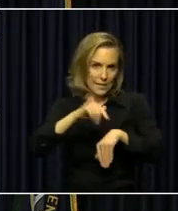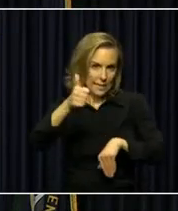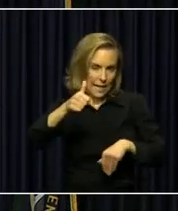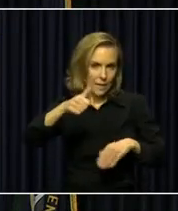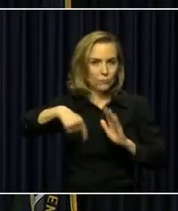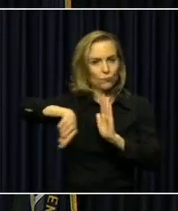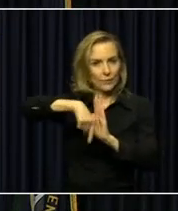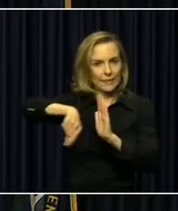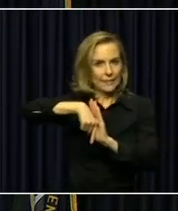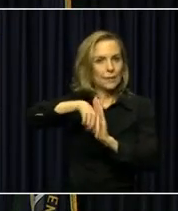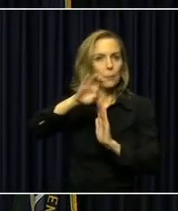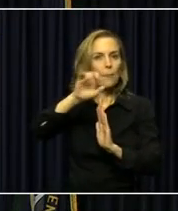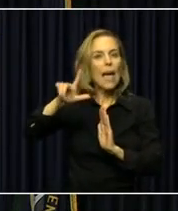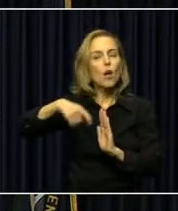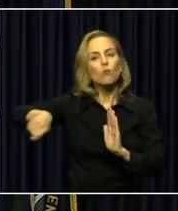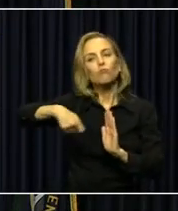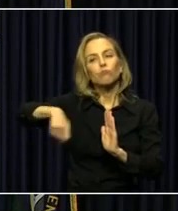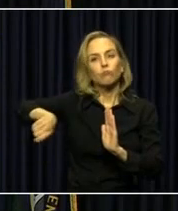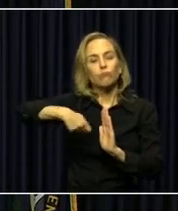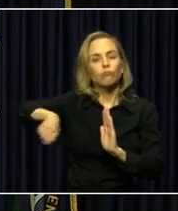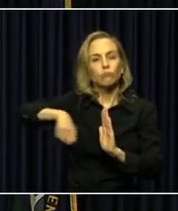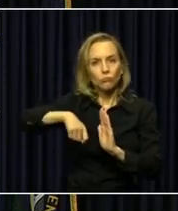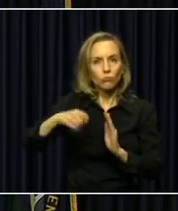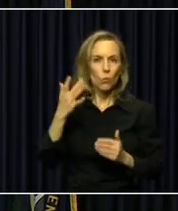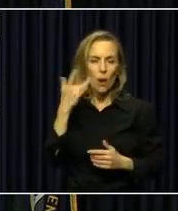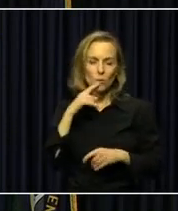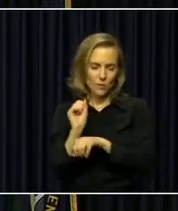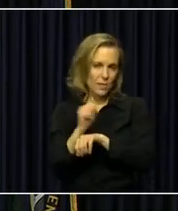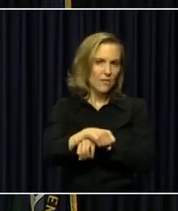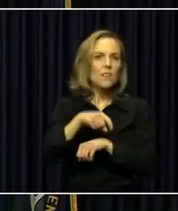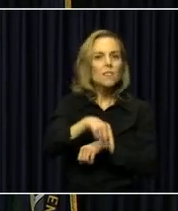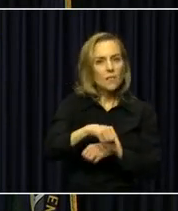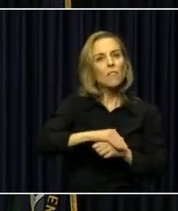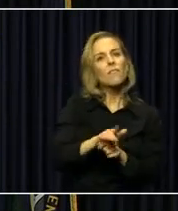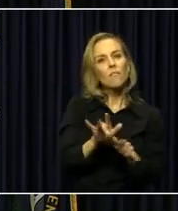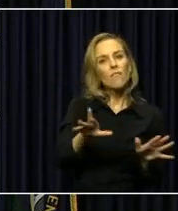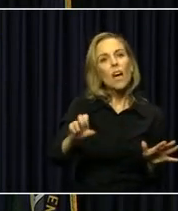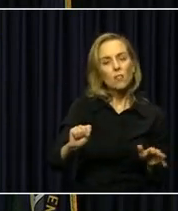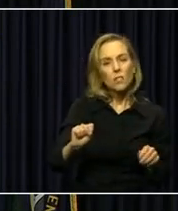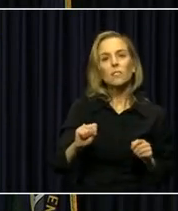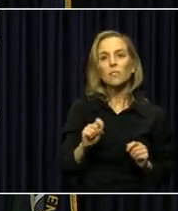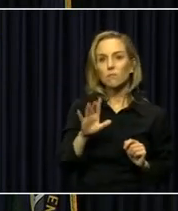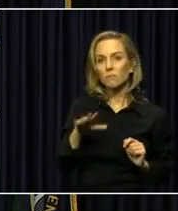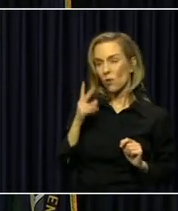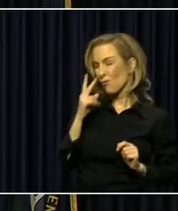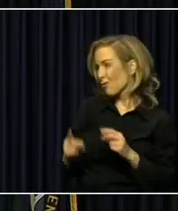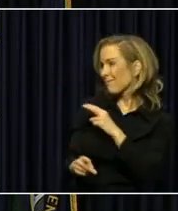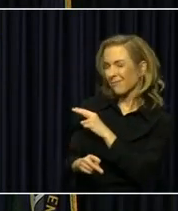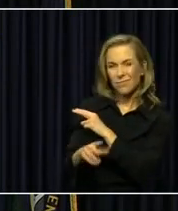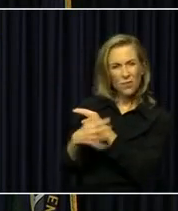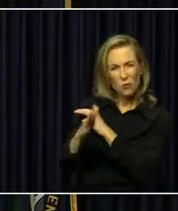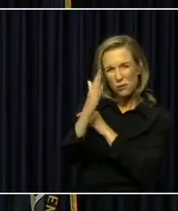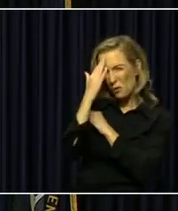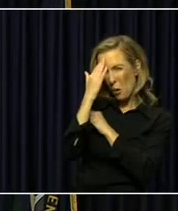AND NOW HE'S GOING HOME AFTER DEFEATING THE CORONAVIRUS.